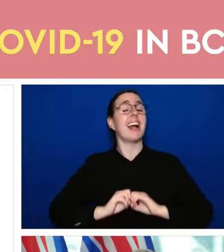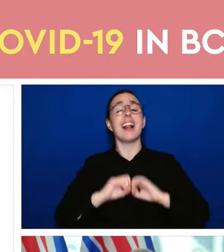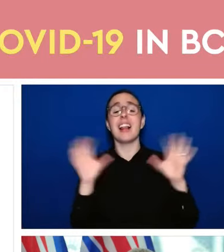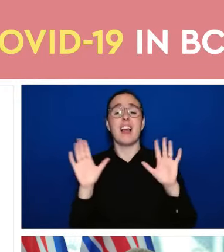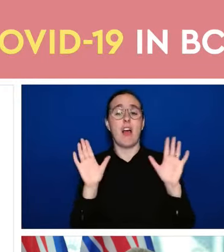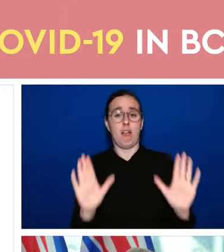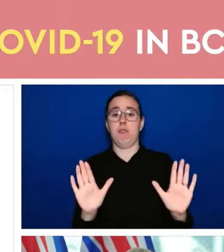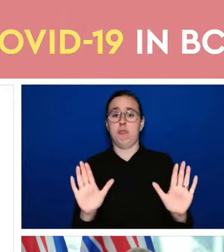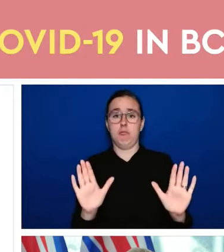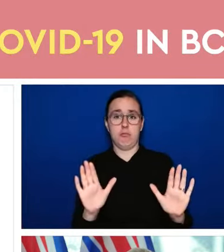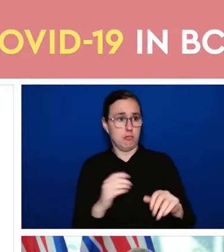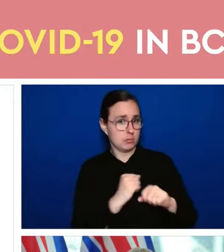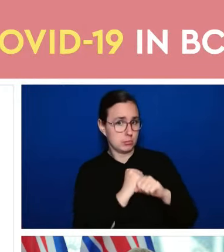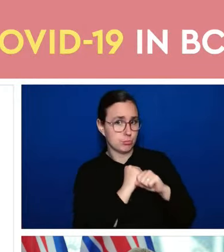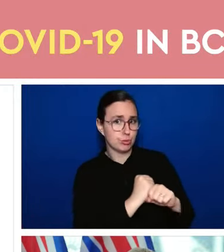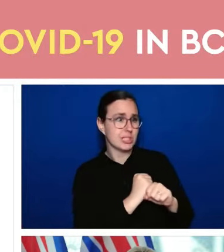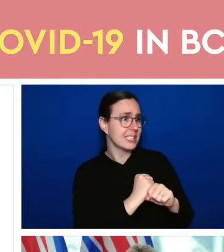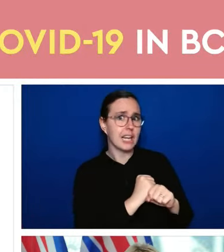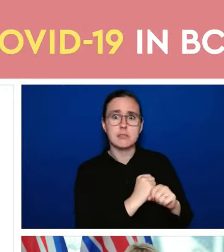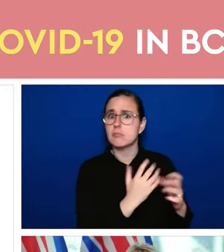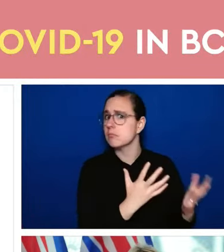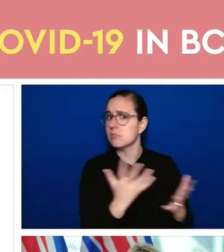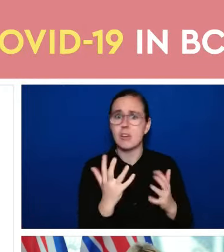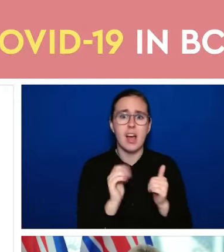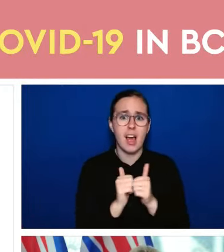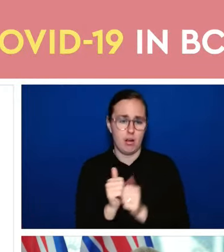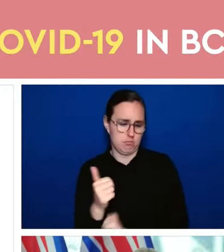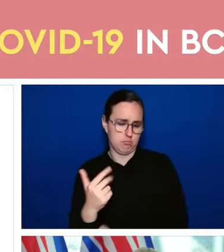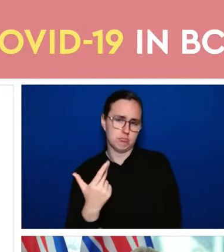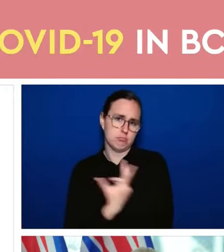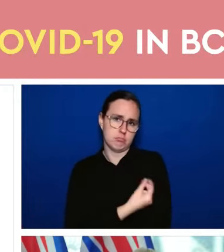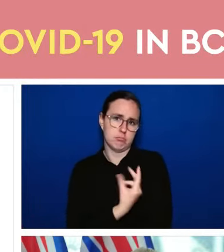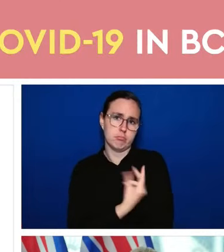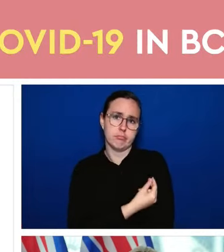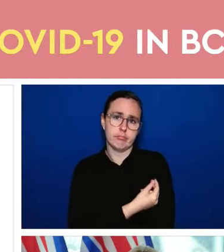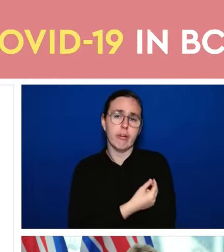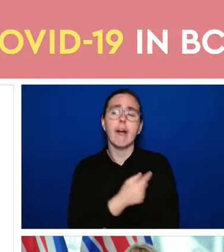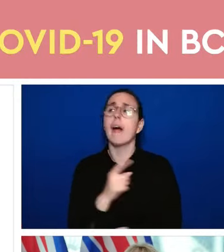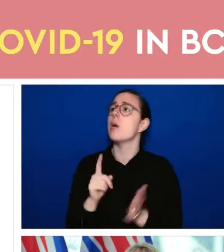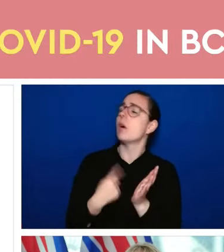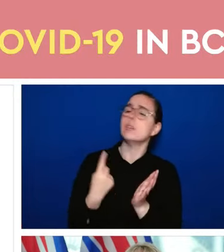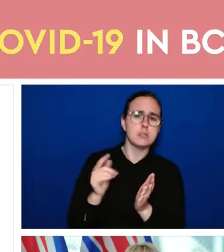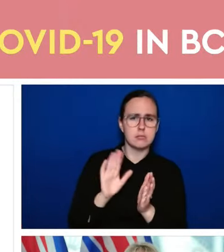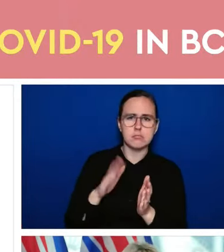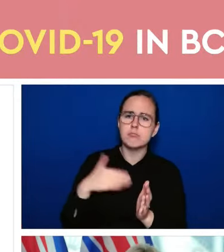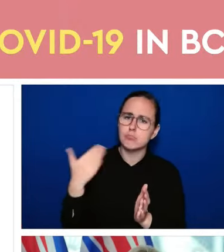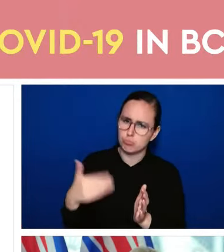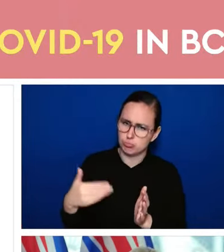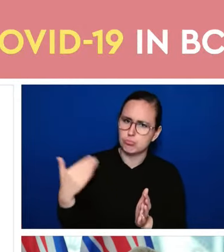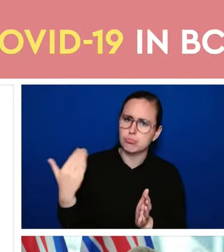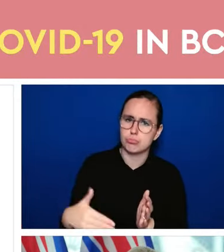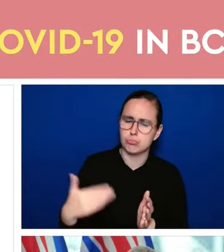up to date with your vaccinations and that's why those who are most at risk are